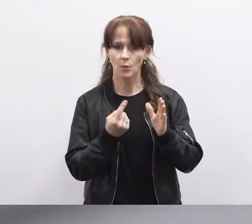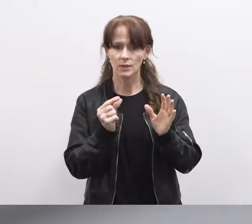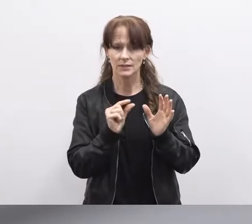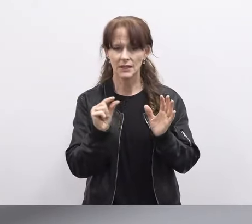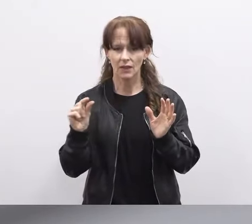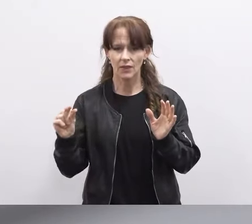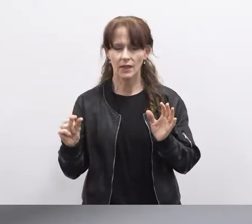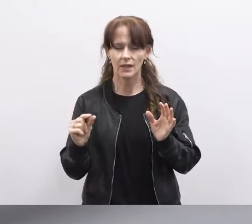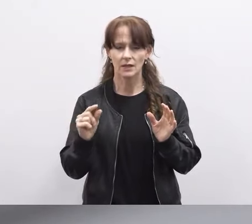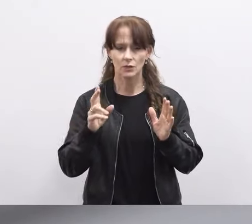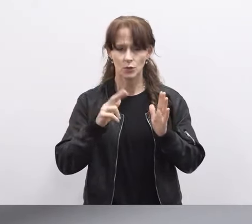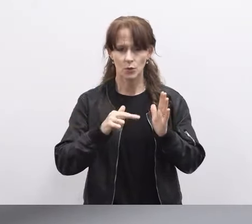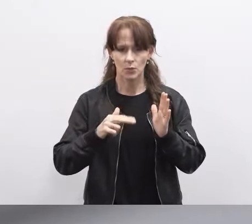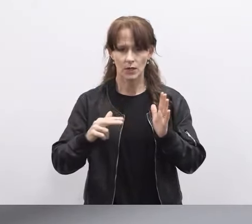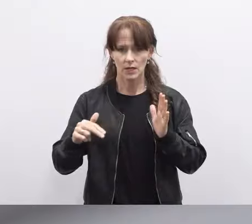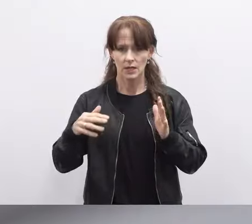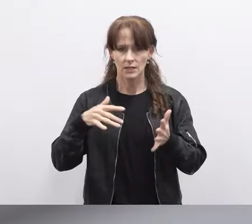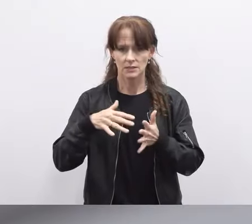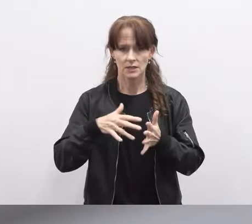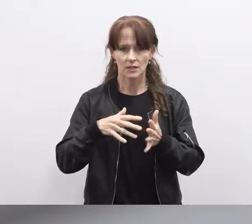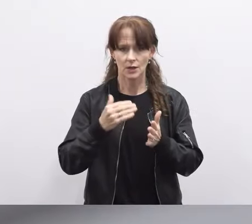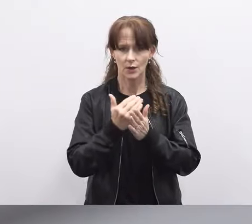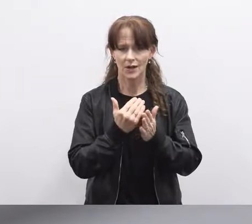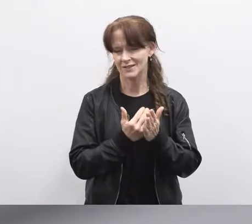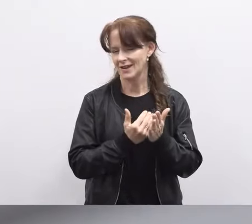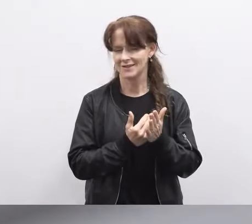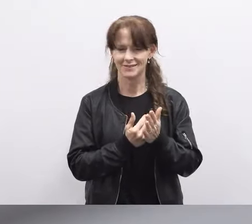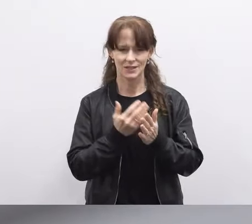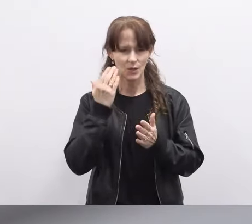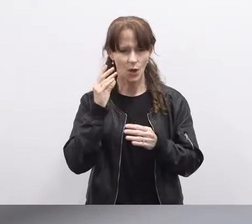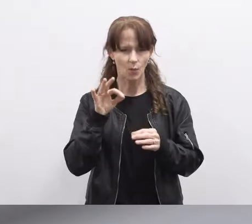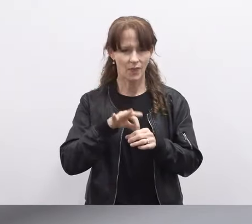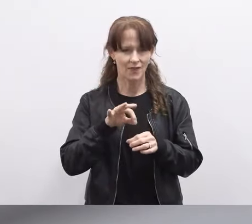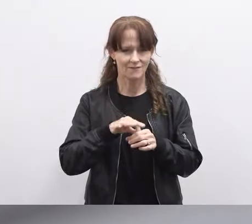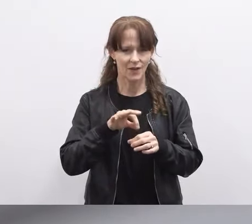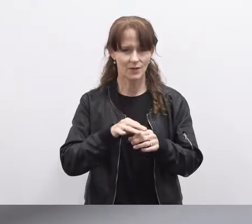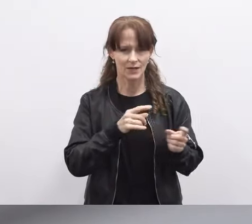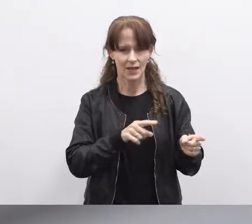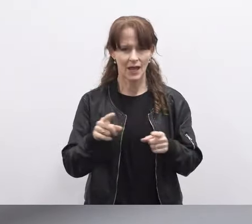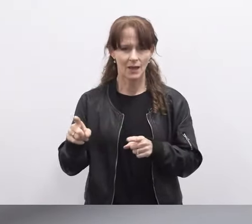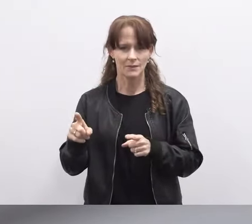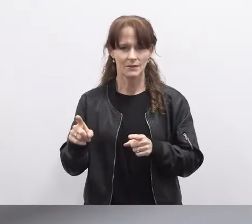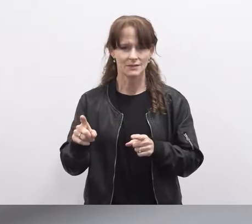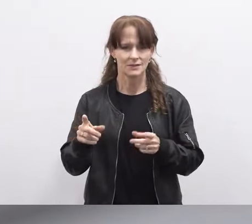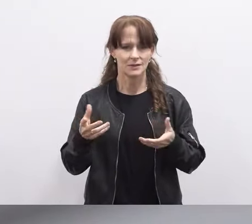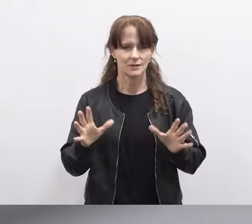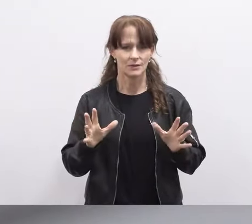I know you all read and study your agenda, and you can tell when the voting happens, the way that you have read everything,